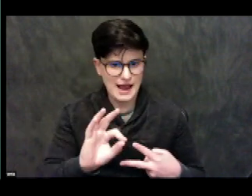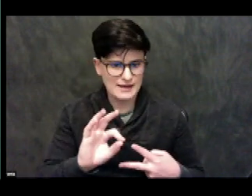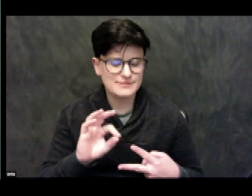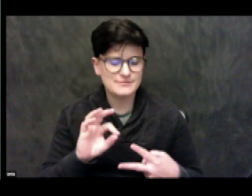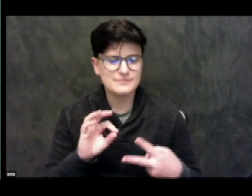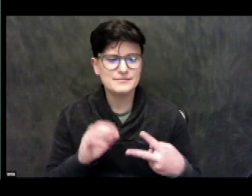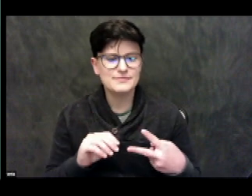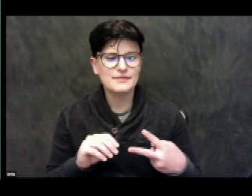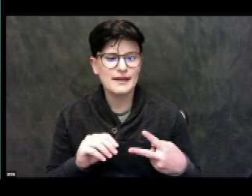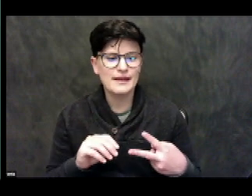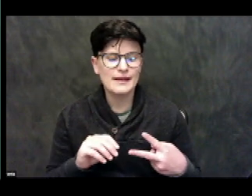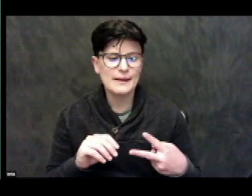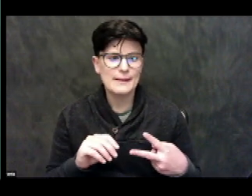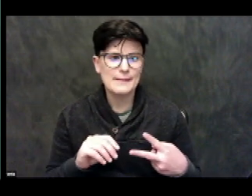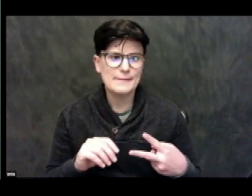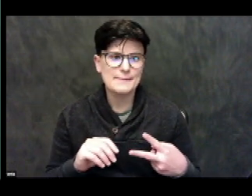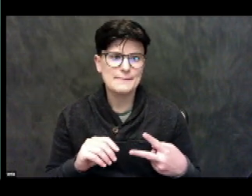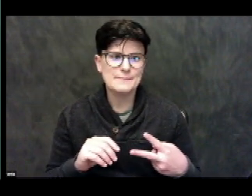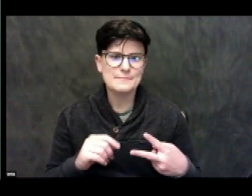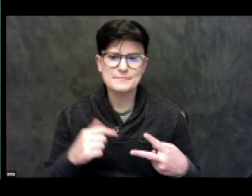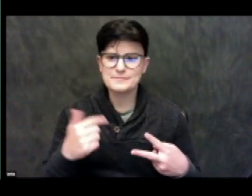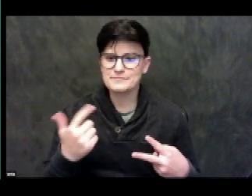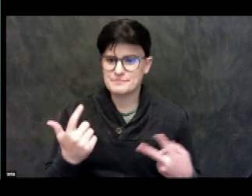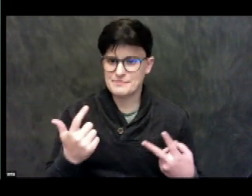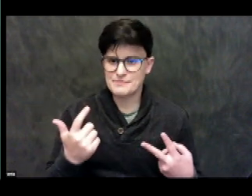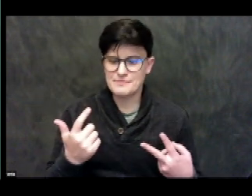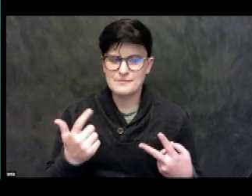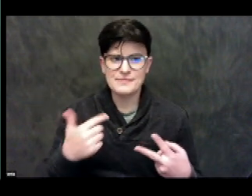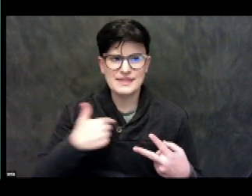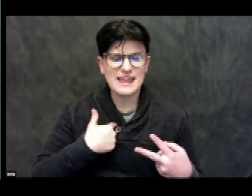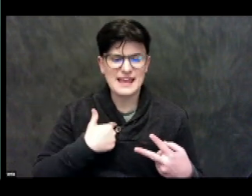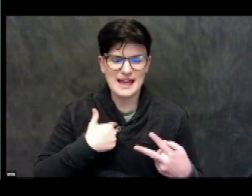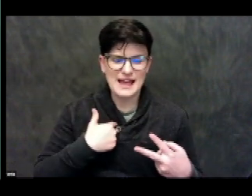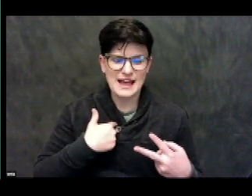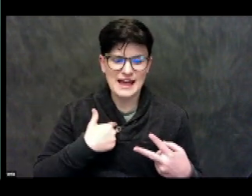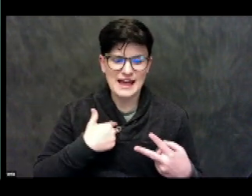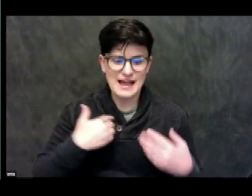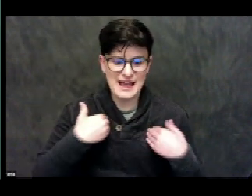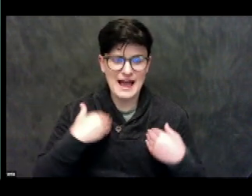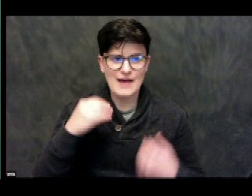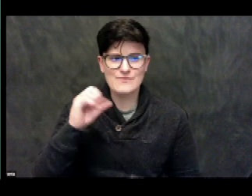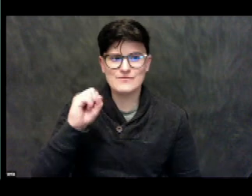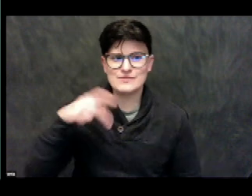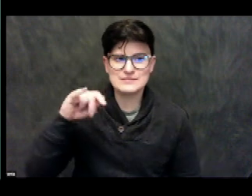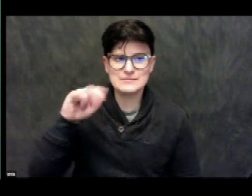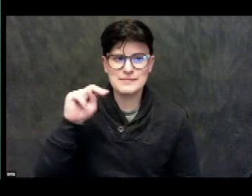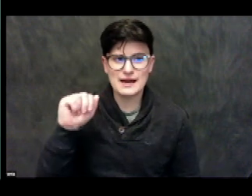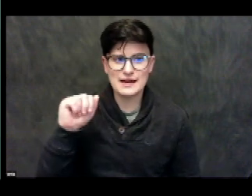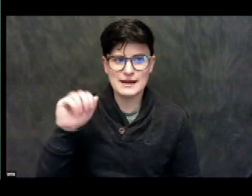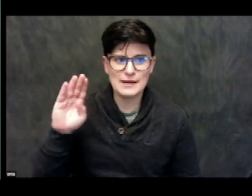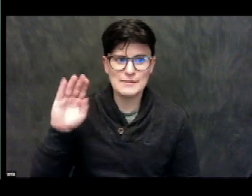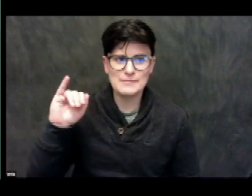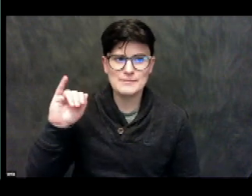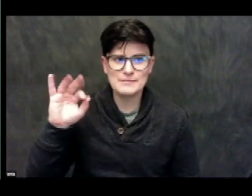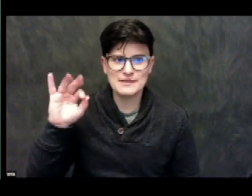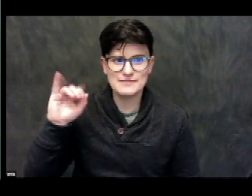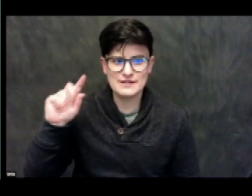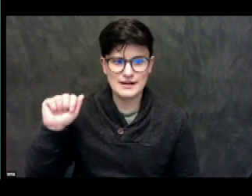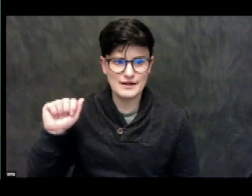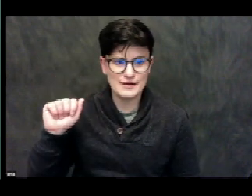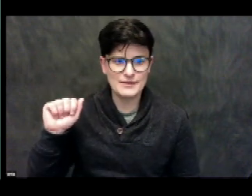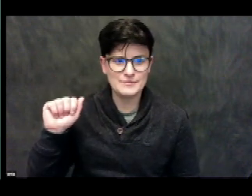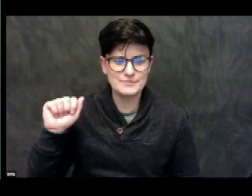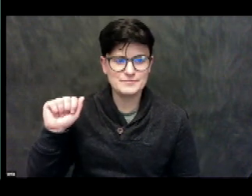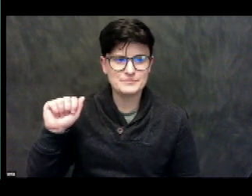I have spinodaI, don't want to use the word severe,